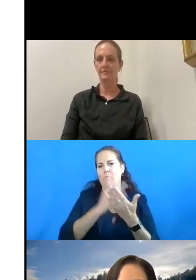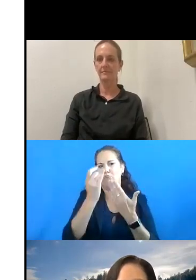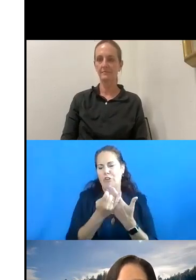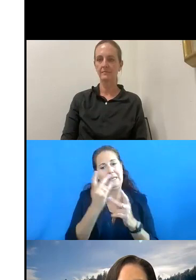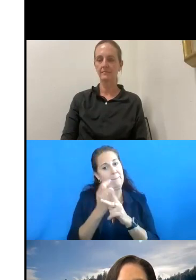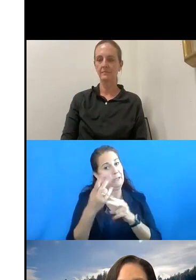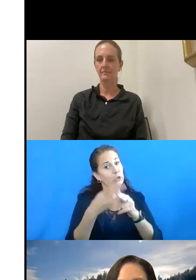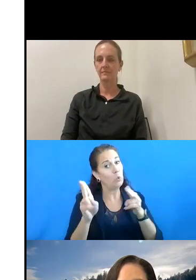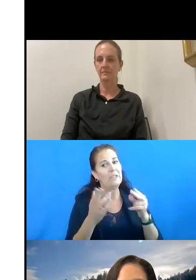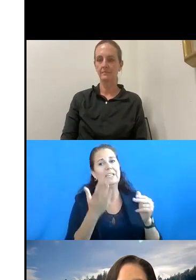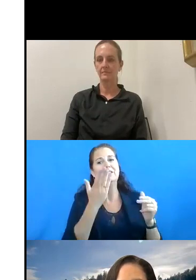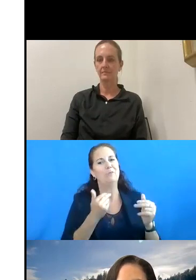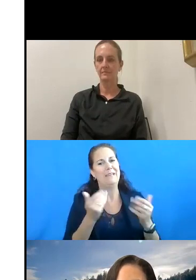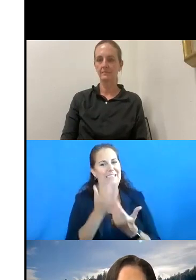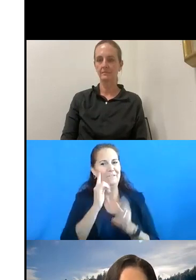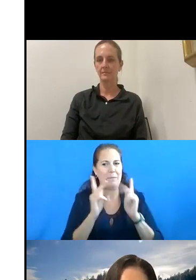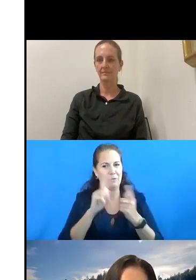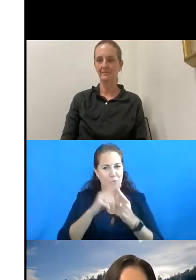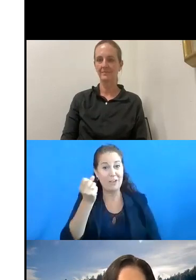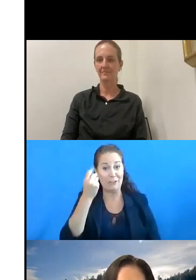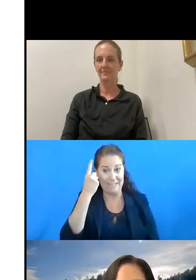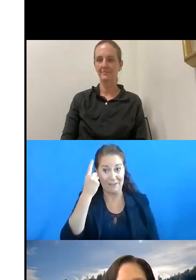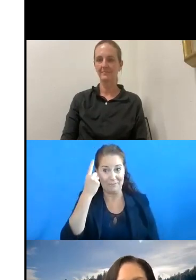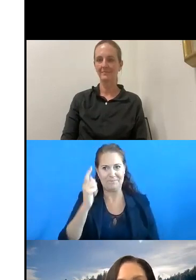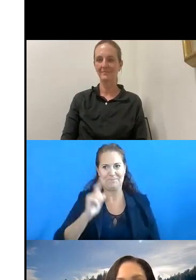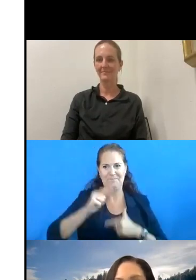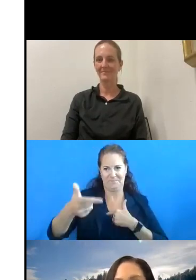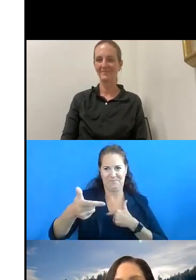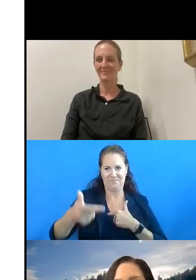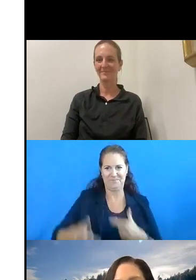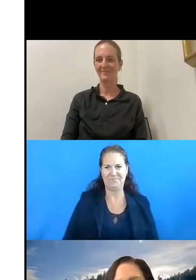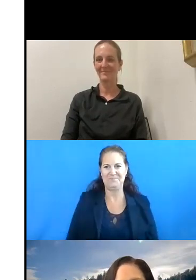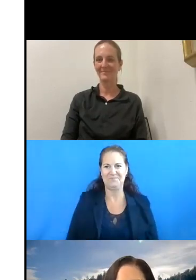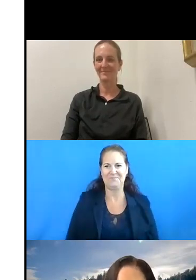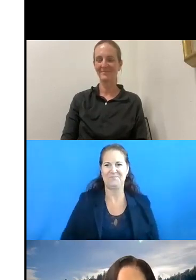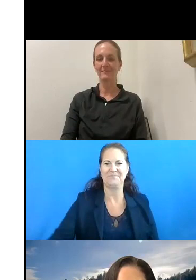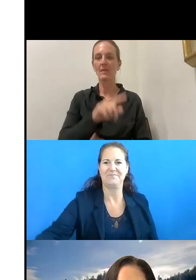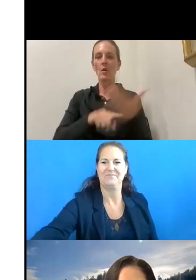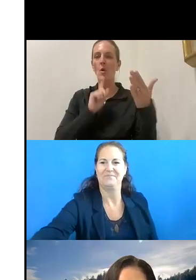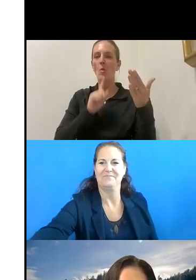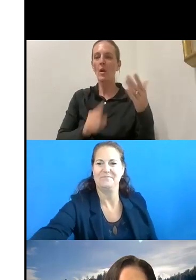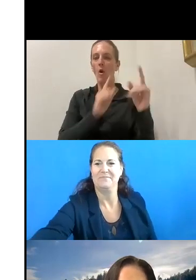sweet and make it easy for people to understand. What are your objectives? What are the things you